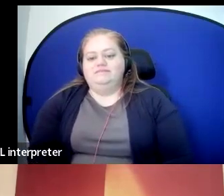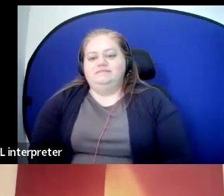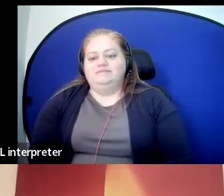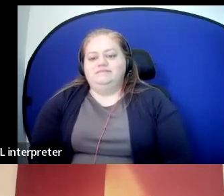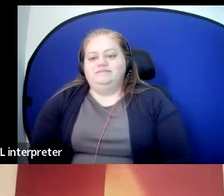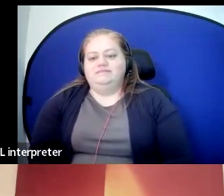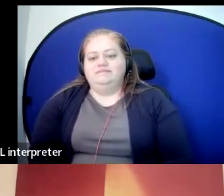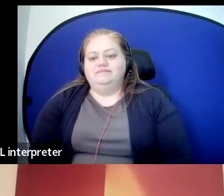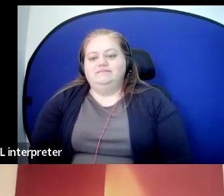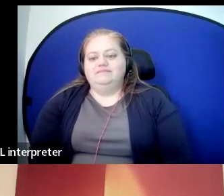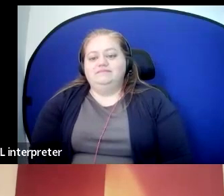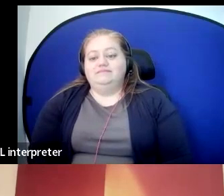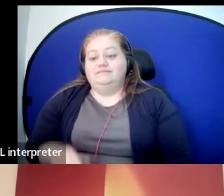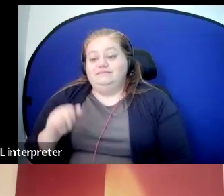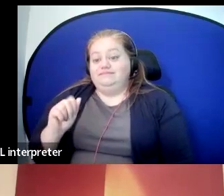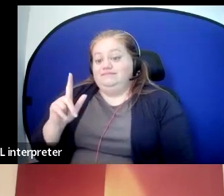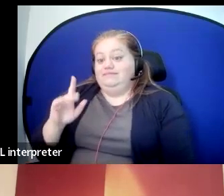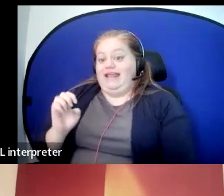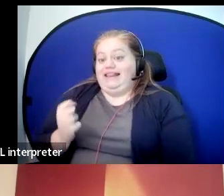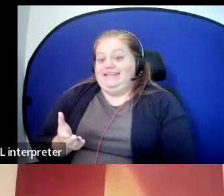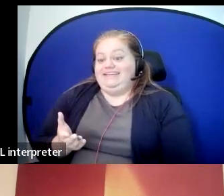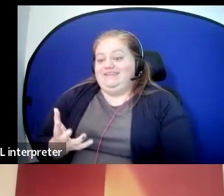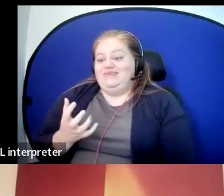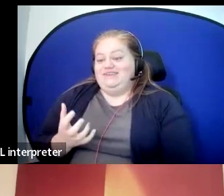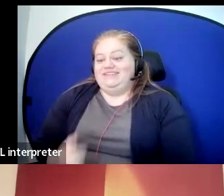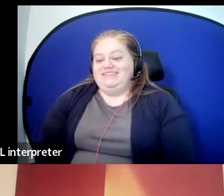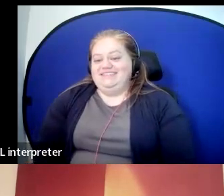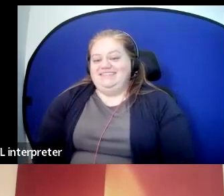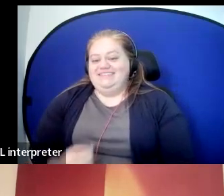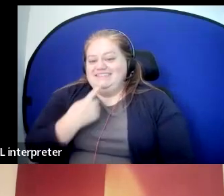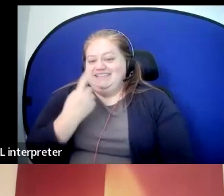Allie, do you want to say something about this?